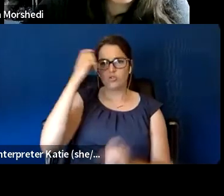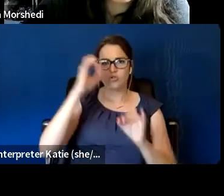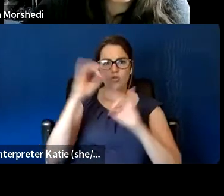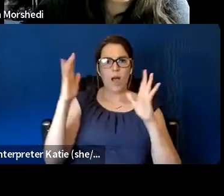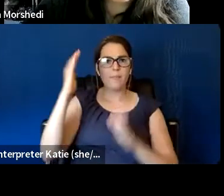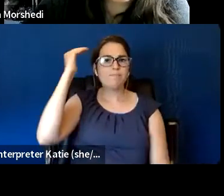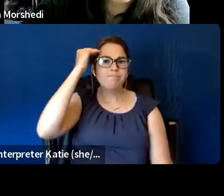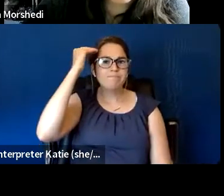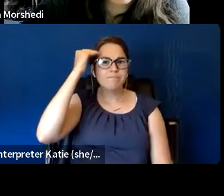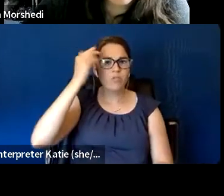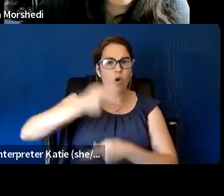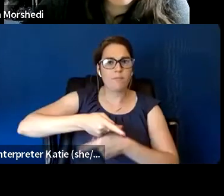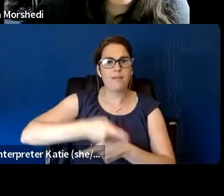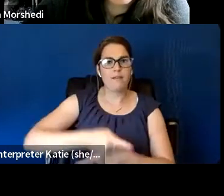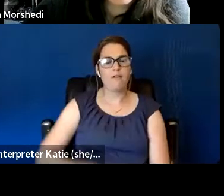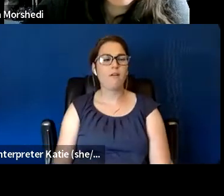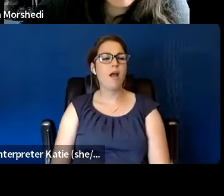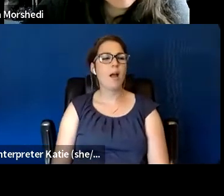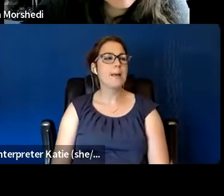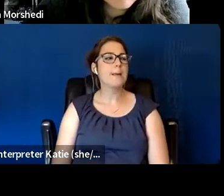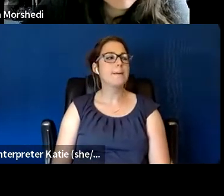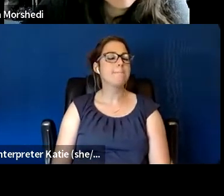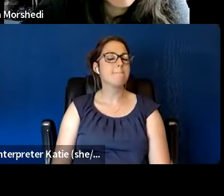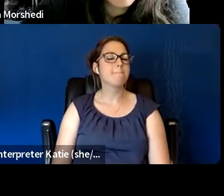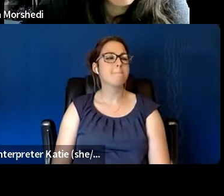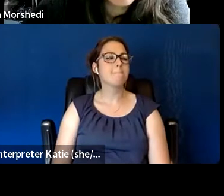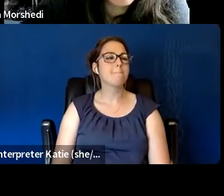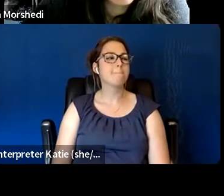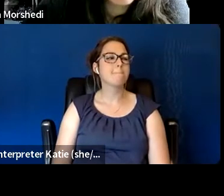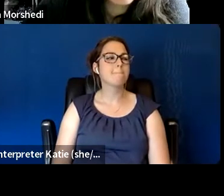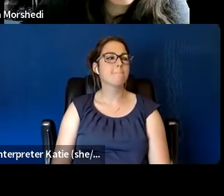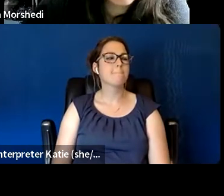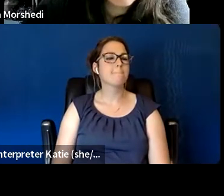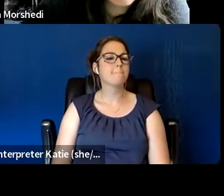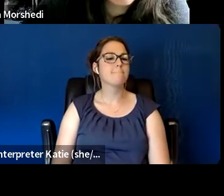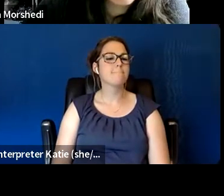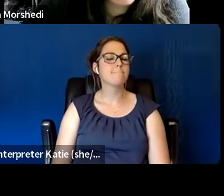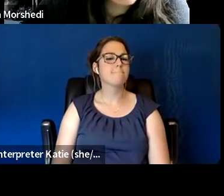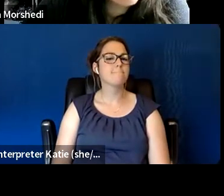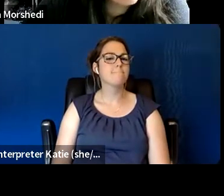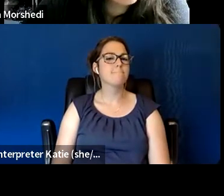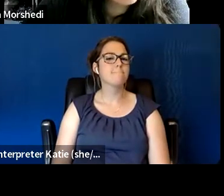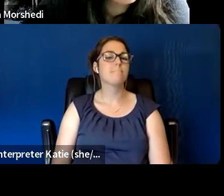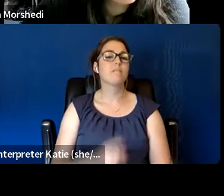And so what some of our folks, especially with my practice,